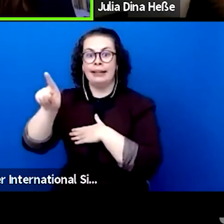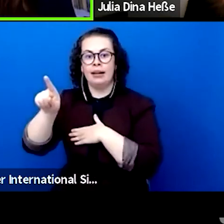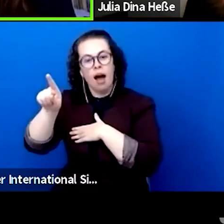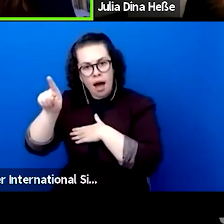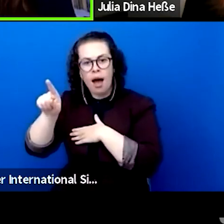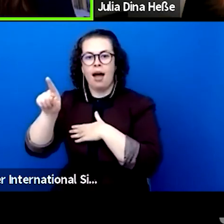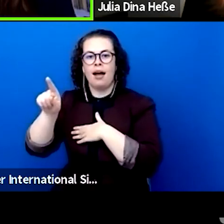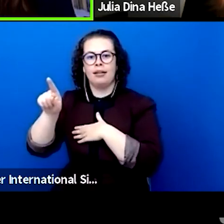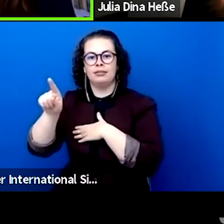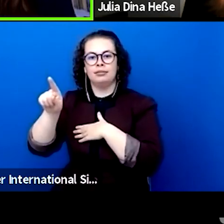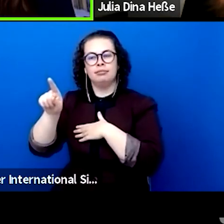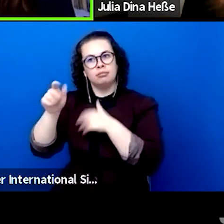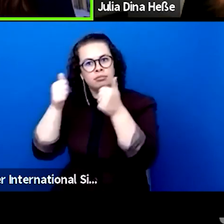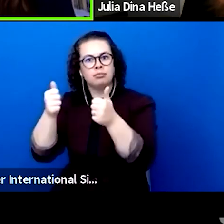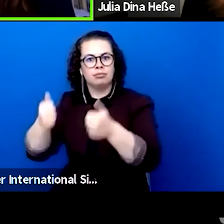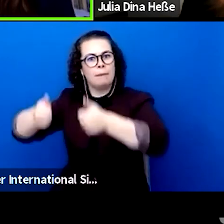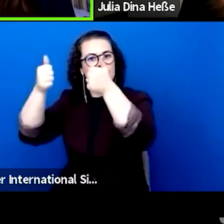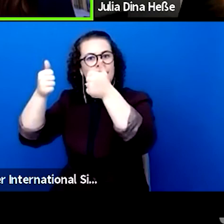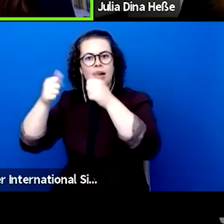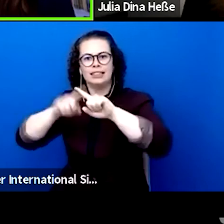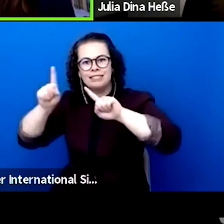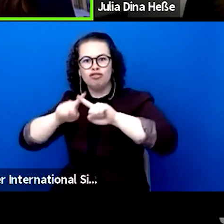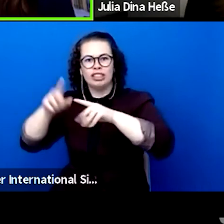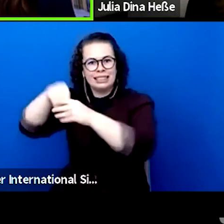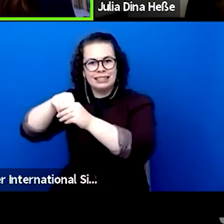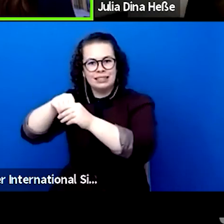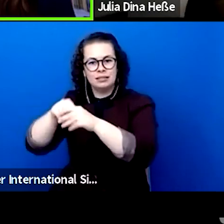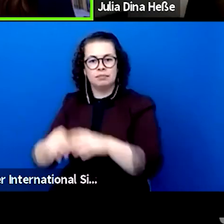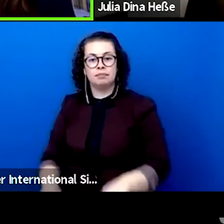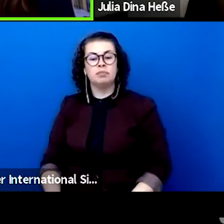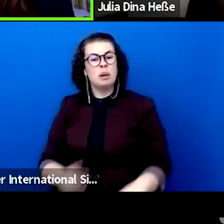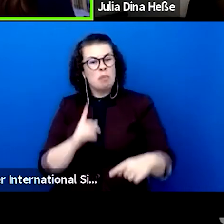you're not going to necessarily understand every word that somebody else is saying